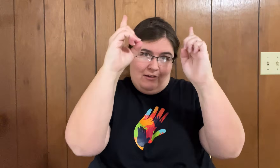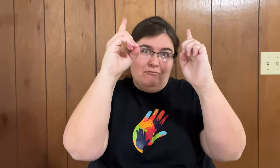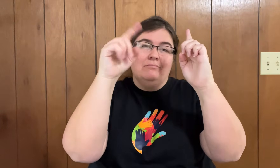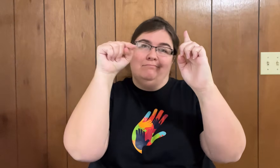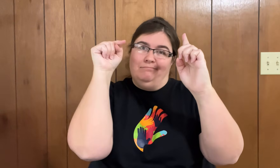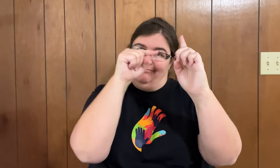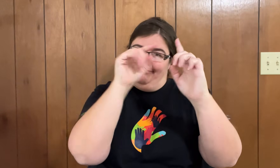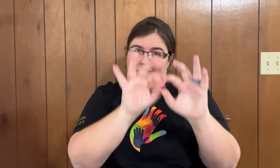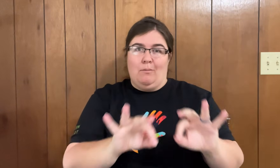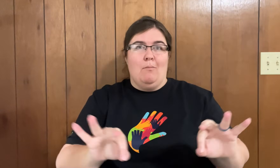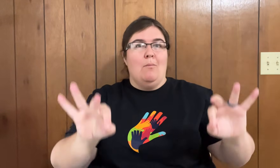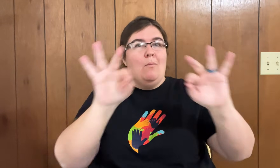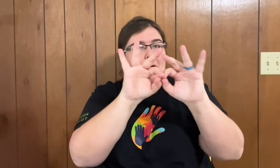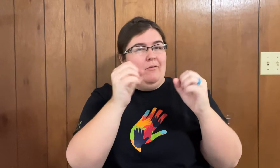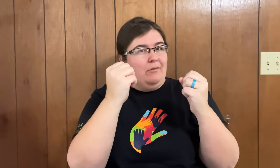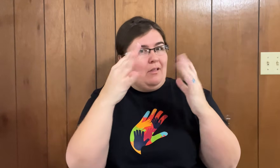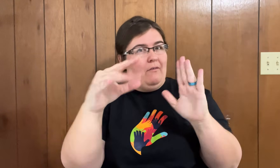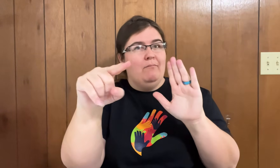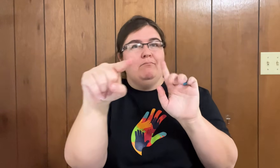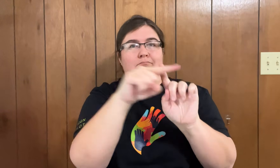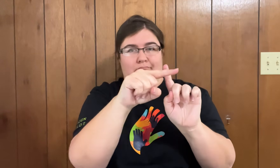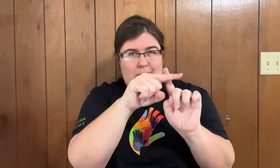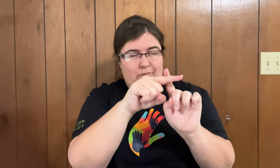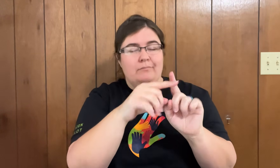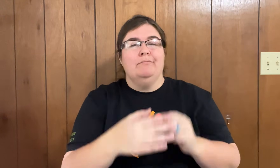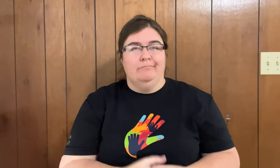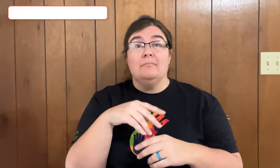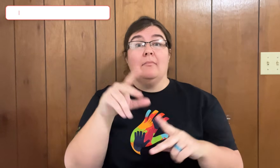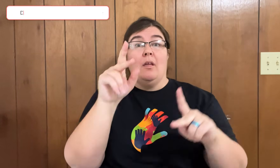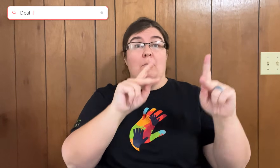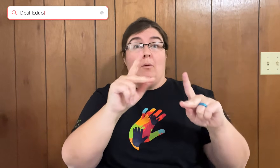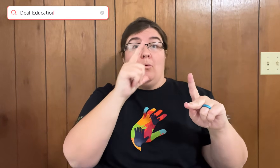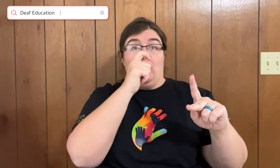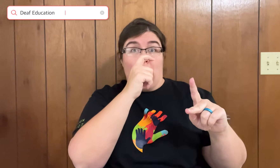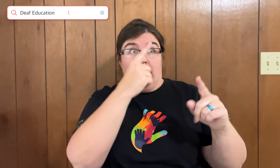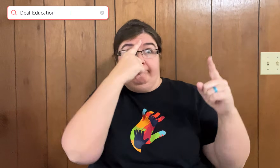This is a big one, education. There are a lot of pros to standardization for education.